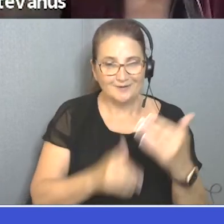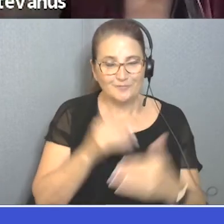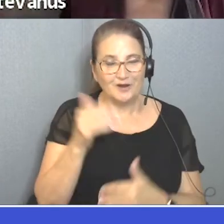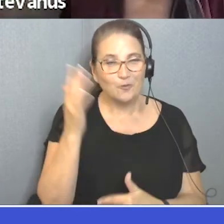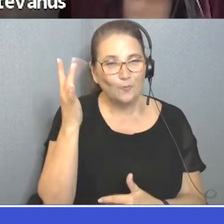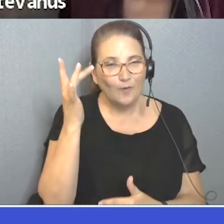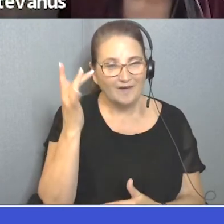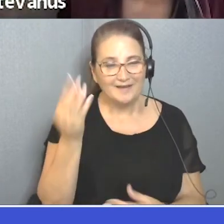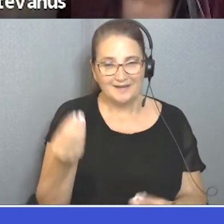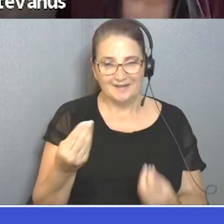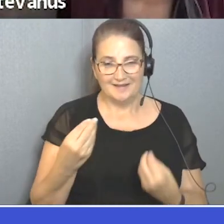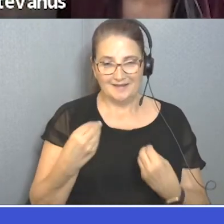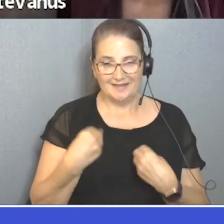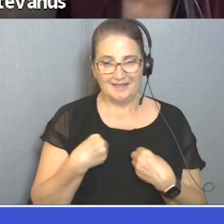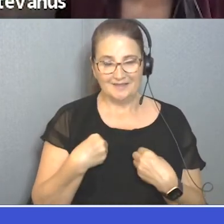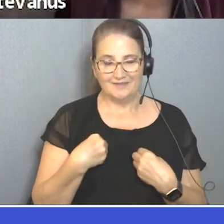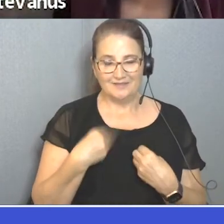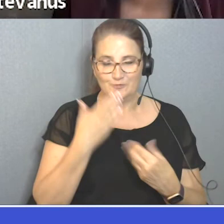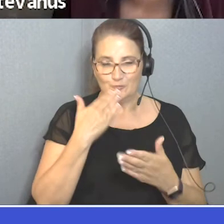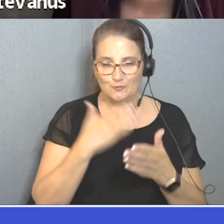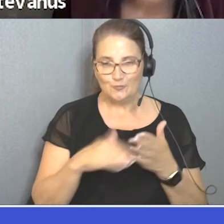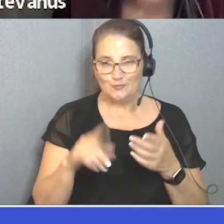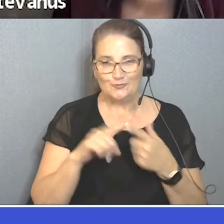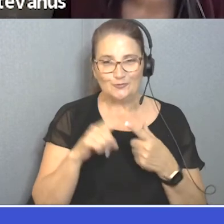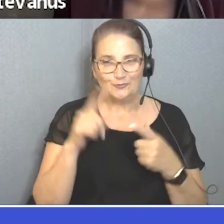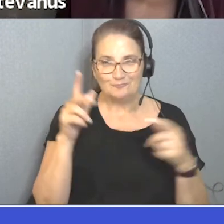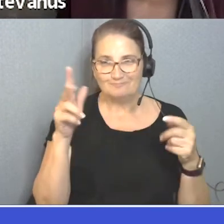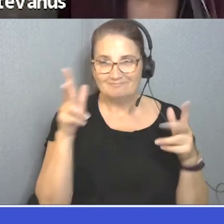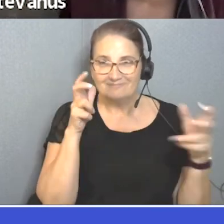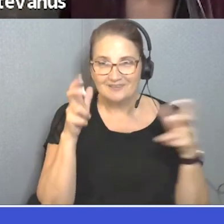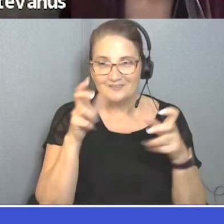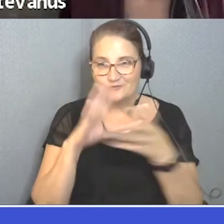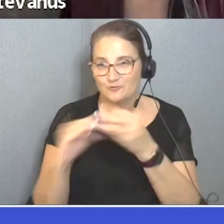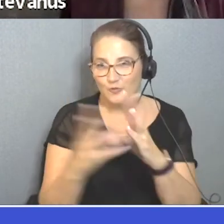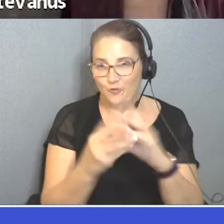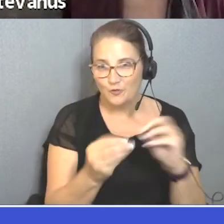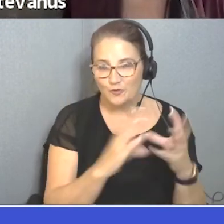because it gives us an excuse to listen to stories.